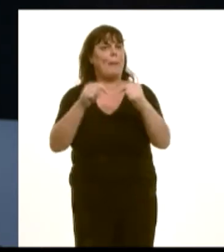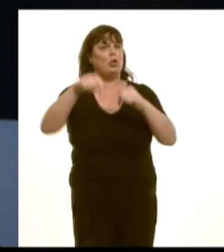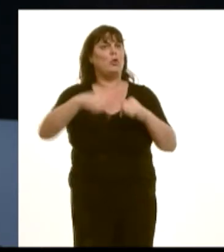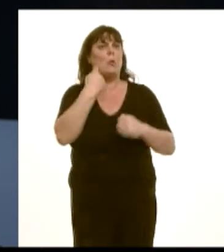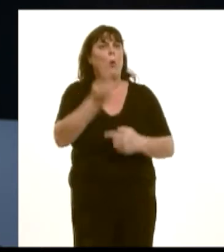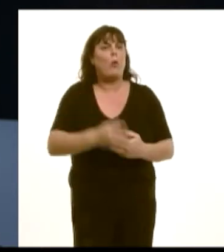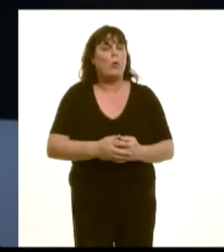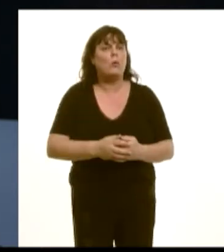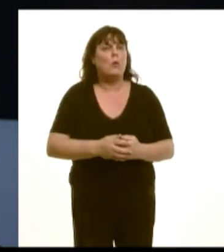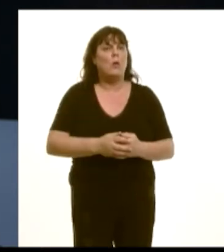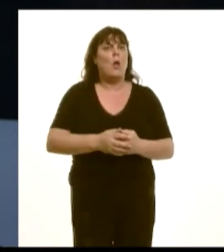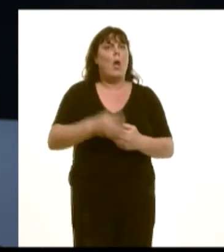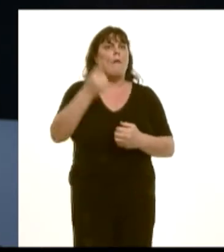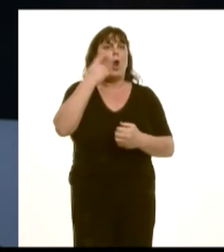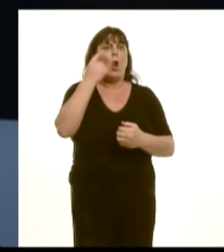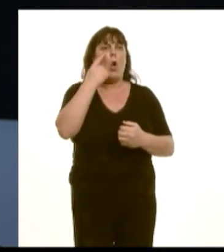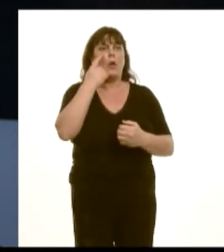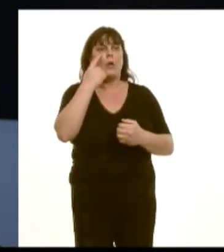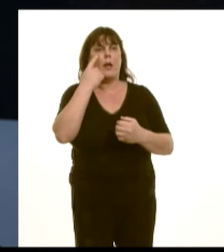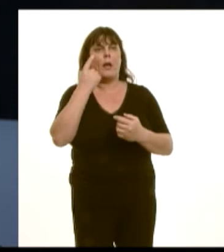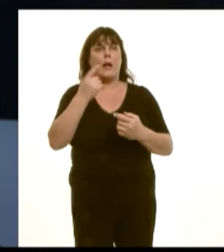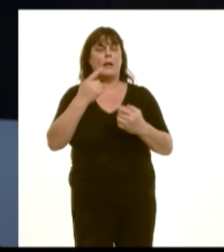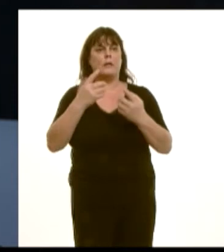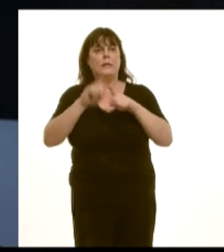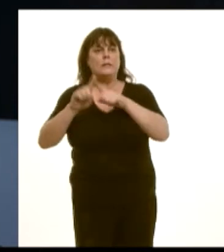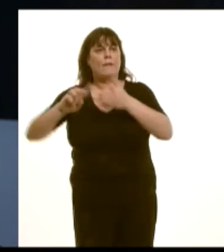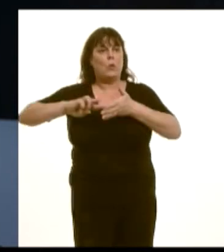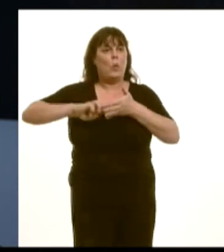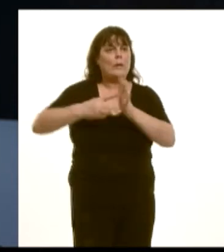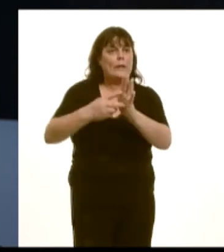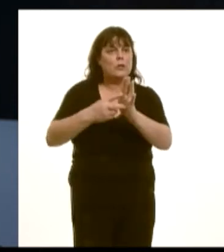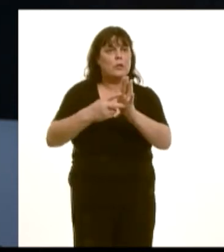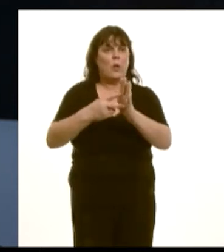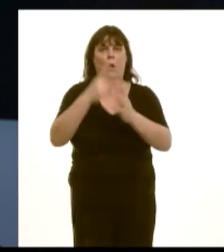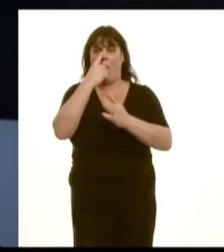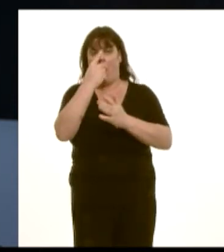the Cistercian Way, as you will be aware, have a real opportunity to boost tourism across